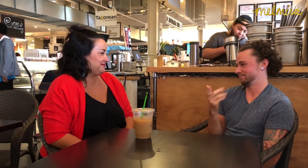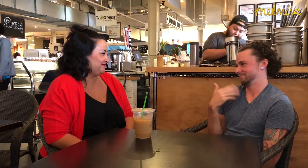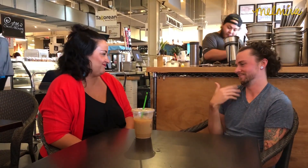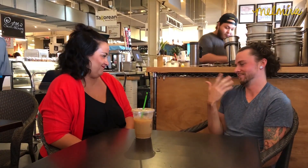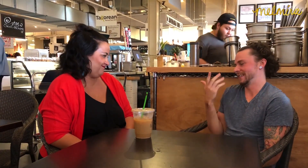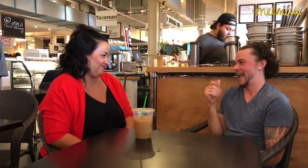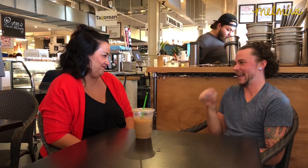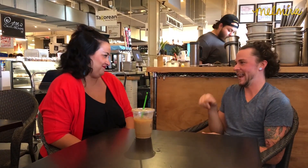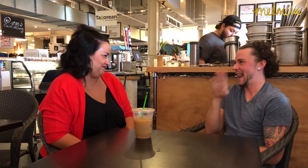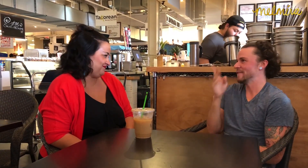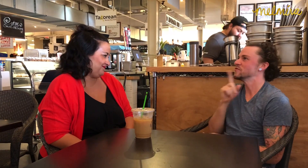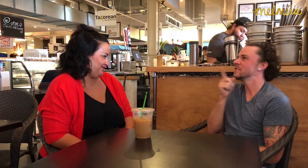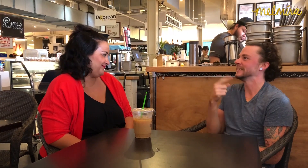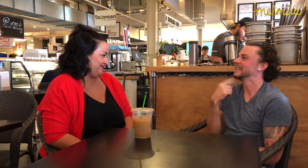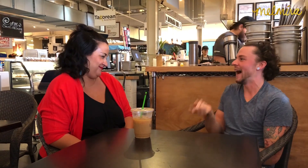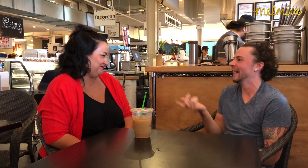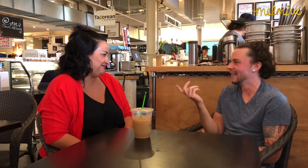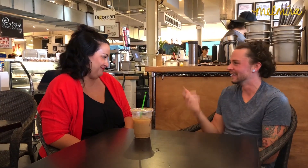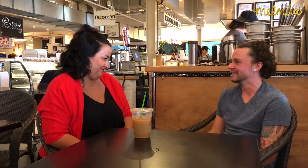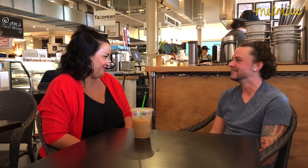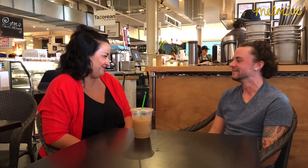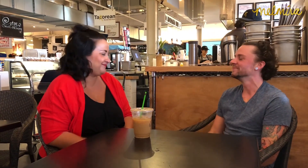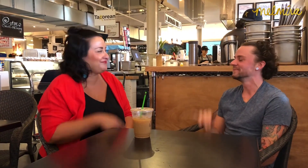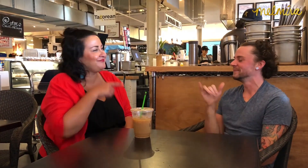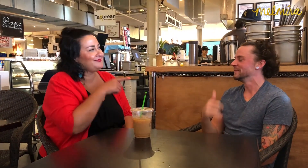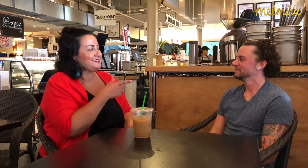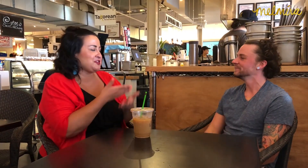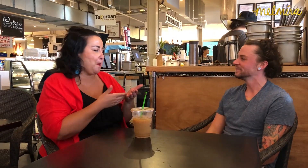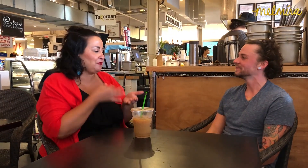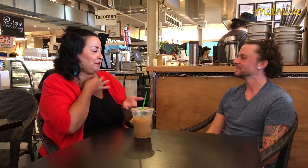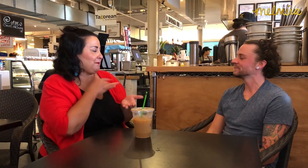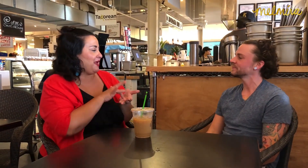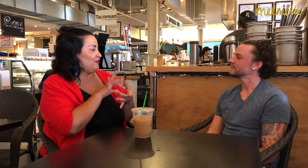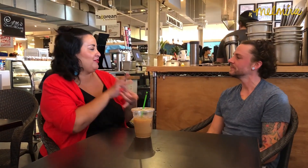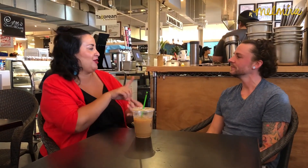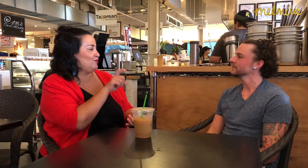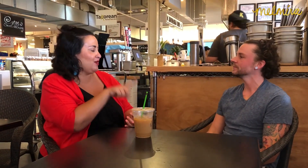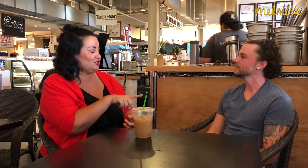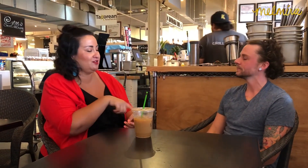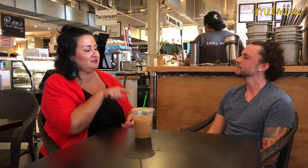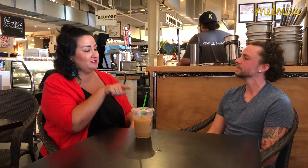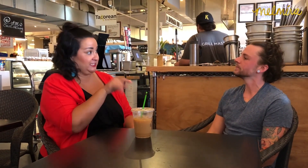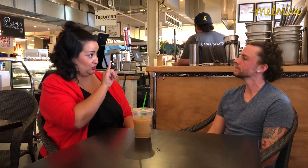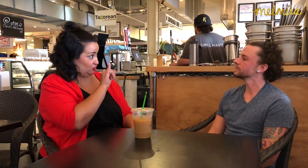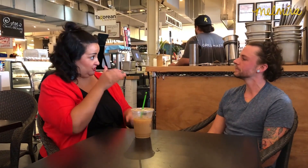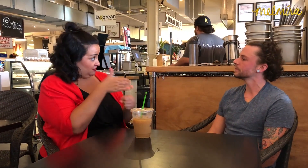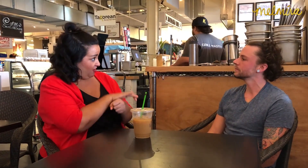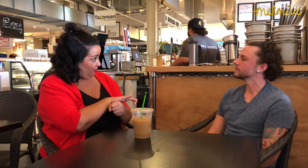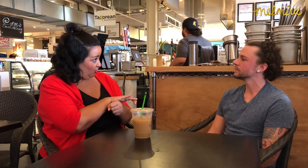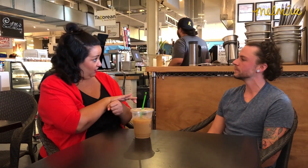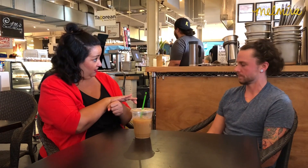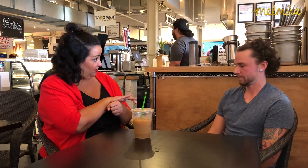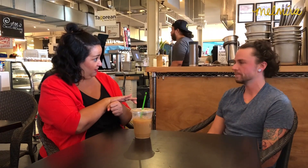I have now. I could never really tell. I have some medical questions. Such as, does insurance cover it?